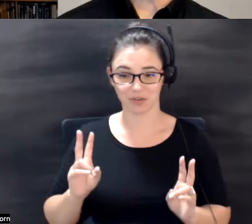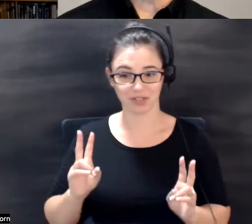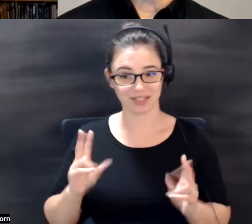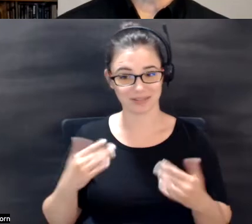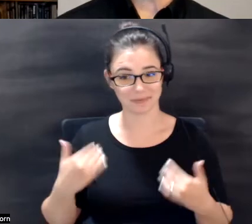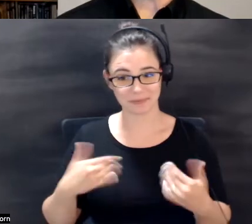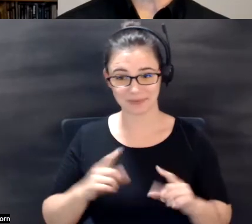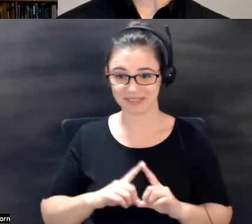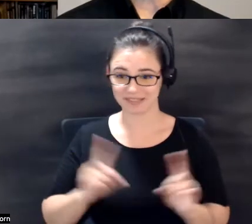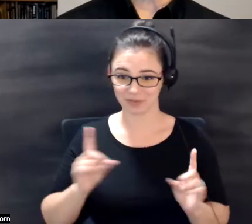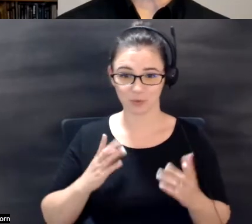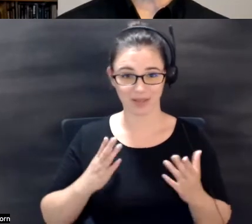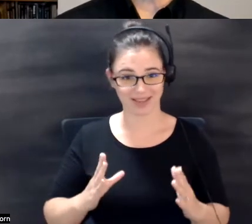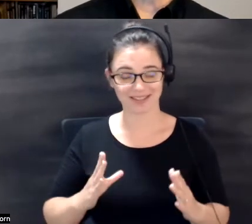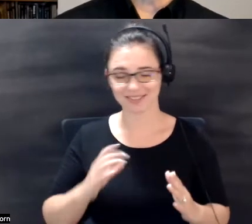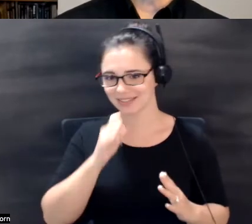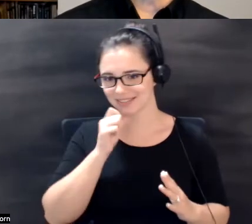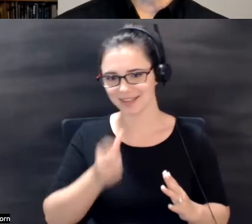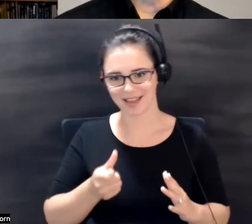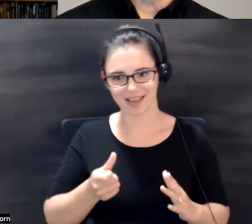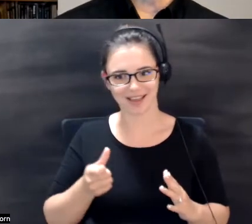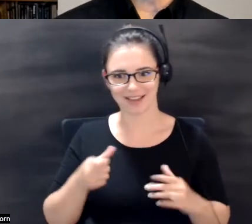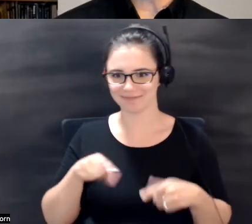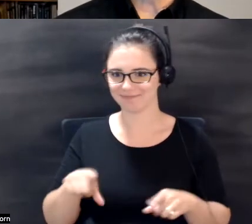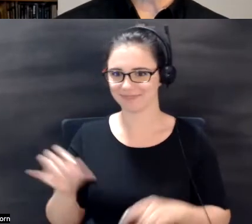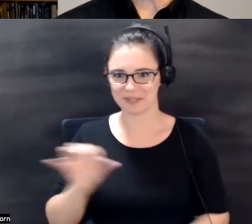different ways, that are not analogous. They're not.